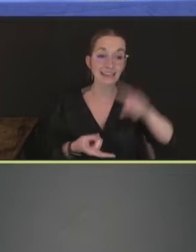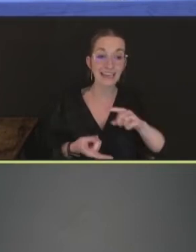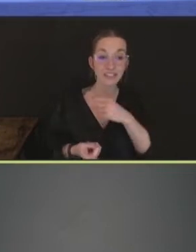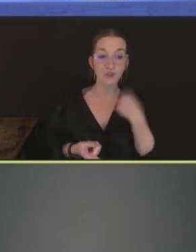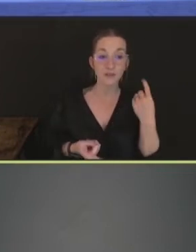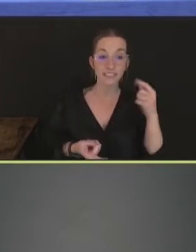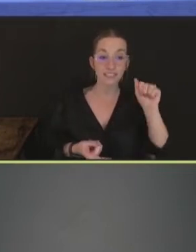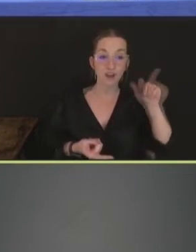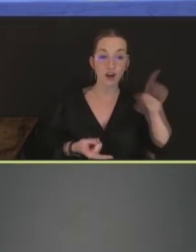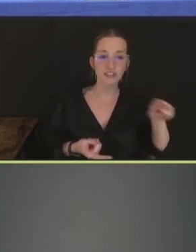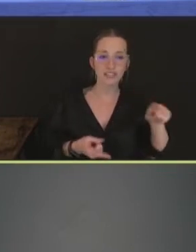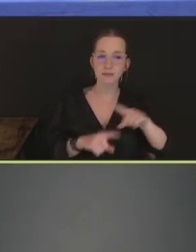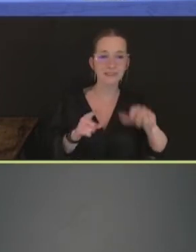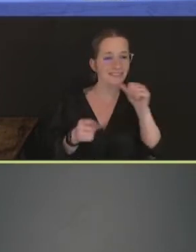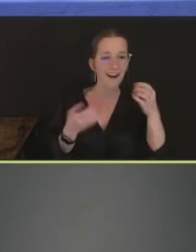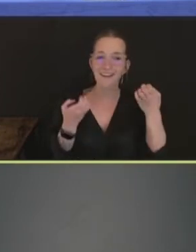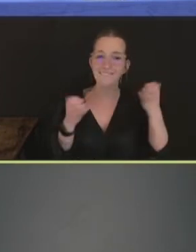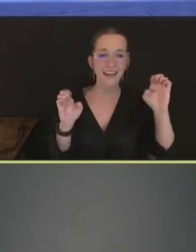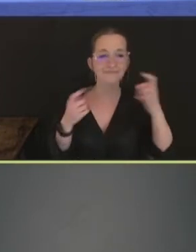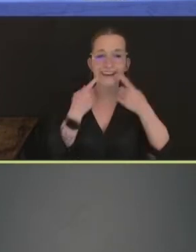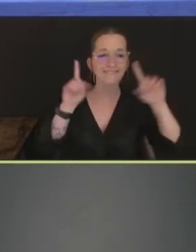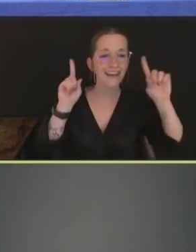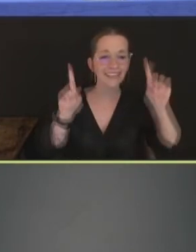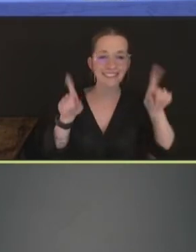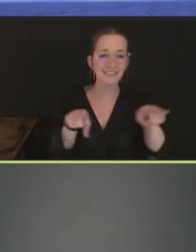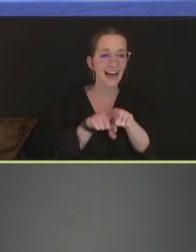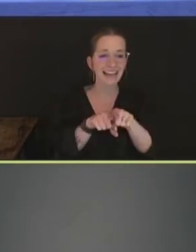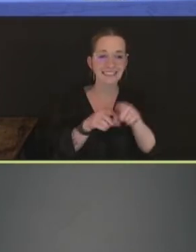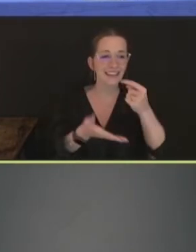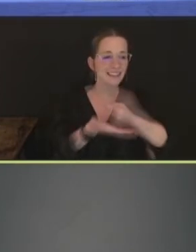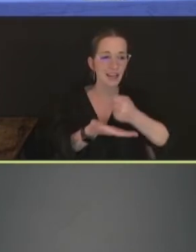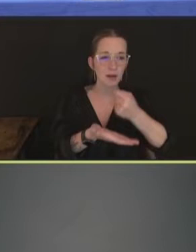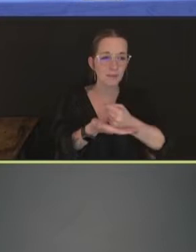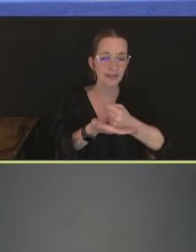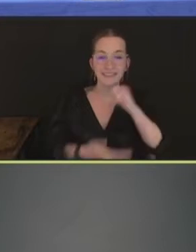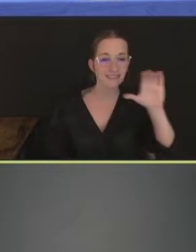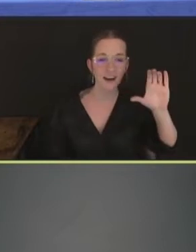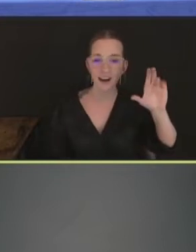Because the NSAIDs suppress inflammation, but they're not a cure because they can't